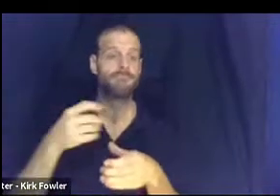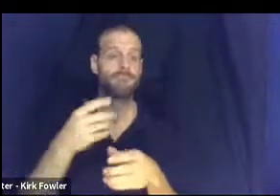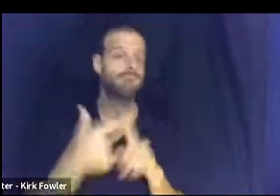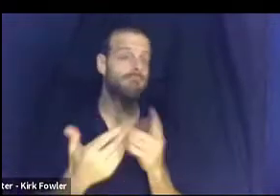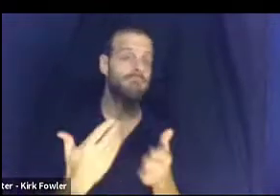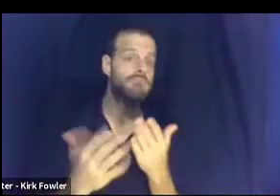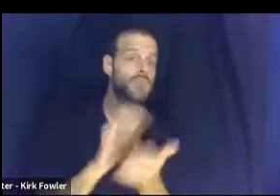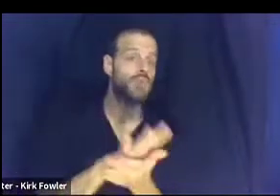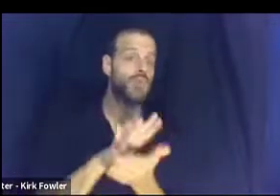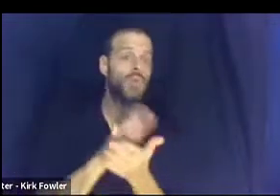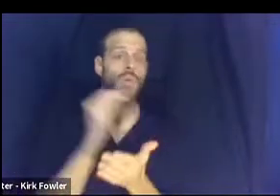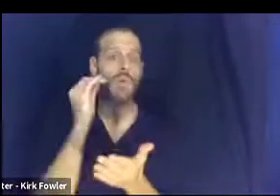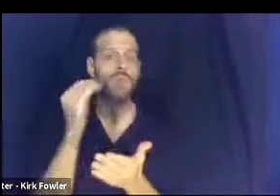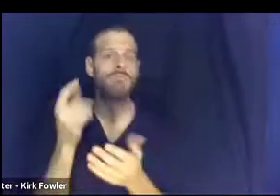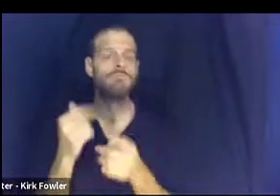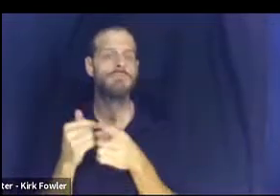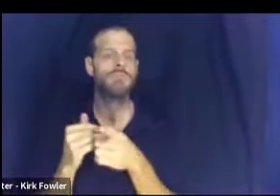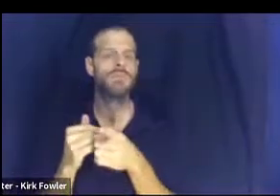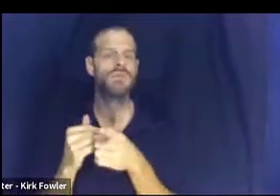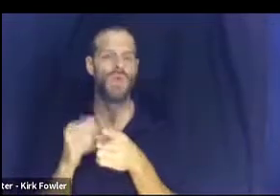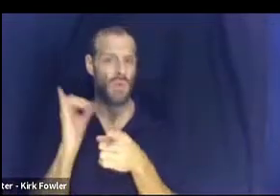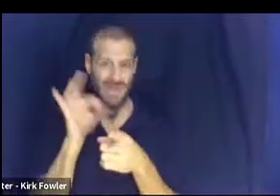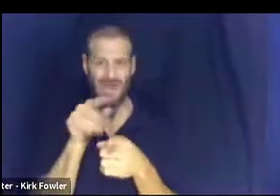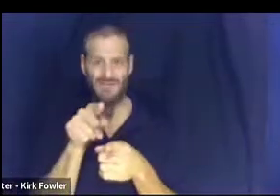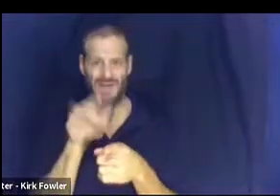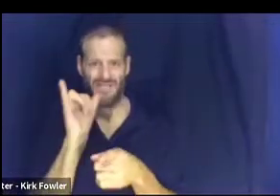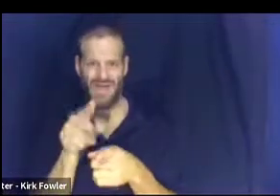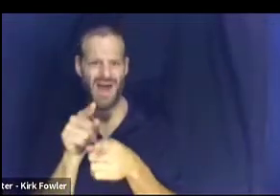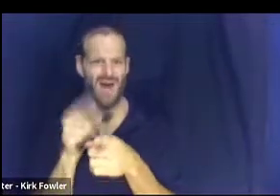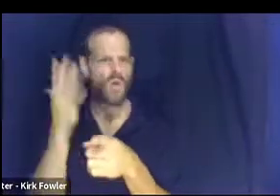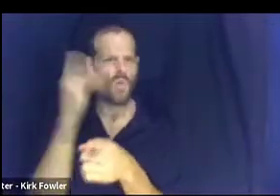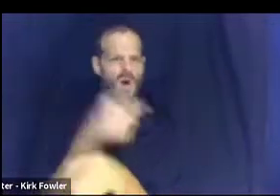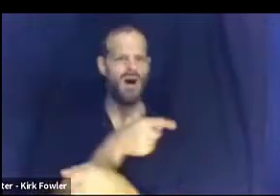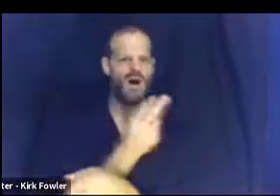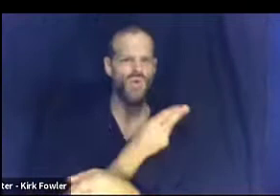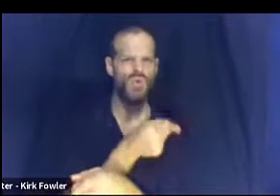then why would you use a water bottle cup 'cause your student has no connection with that?